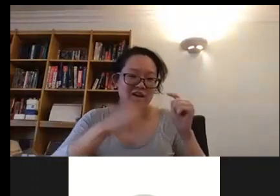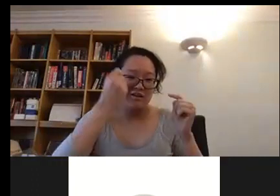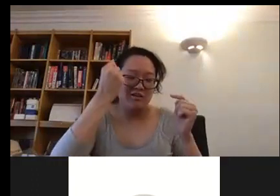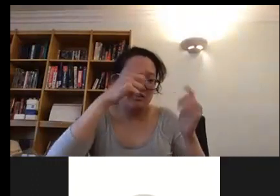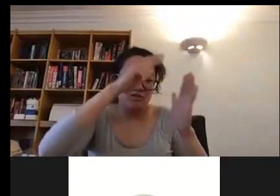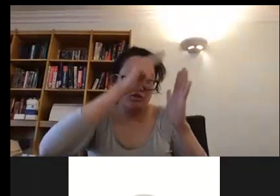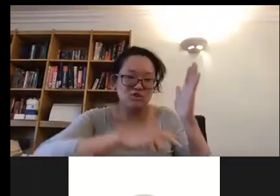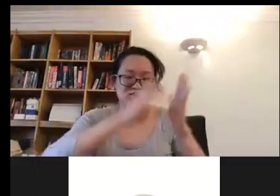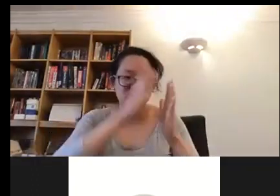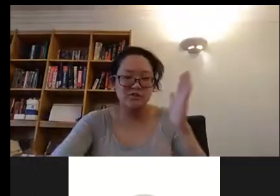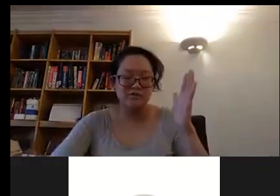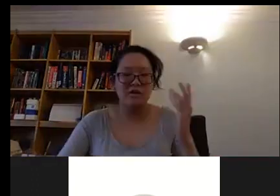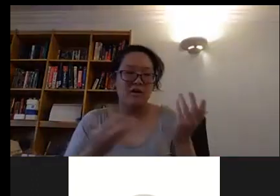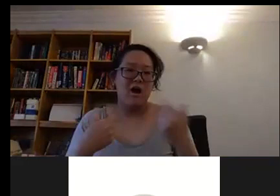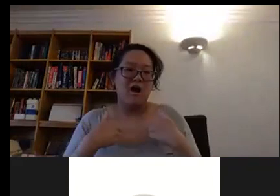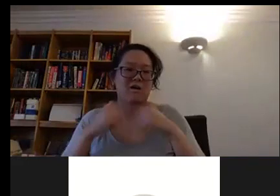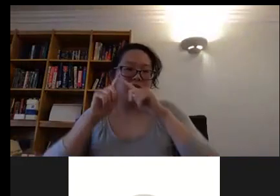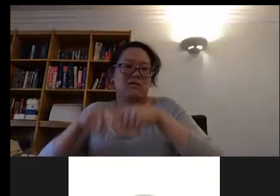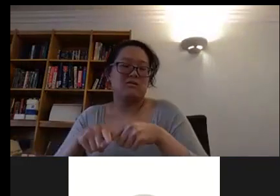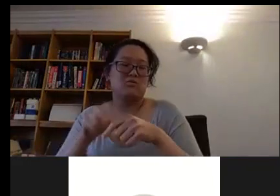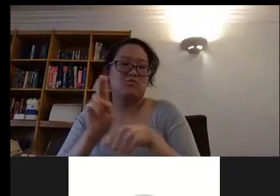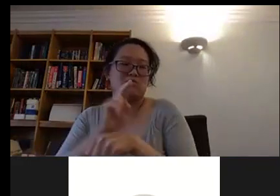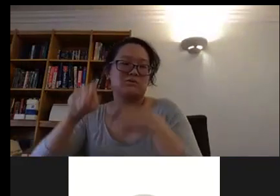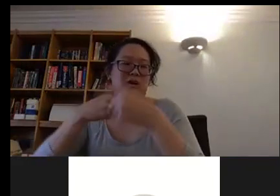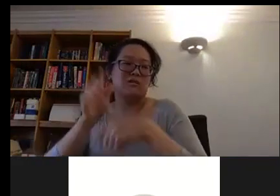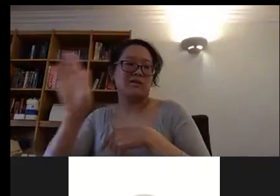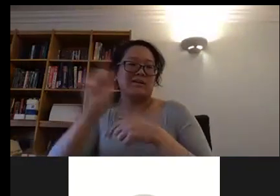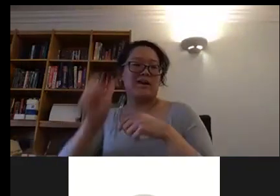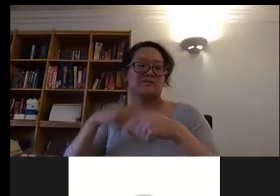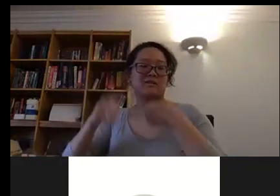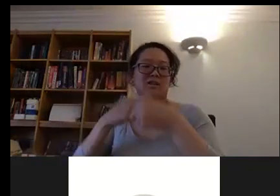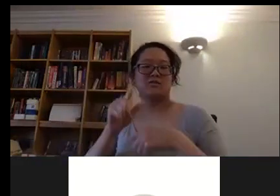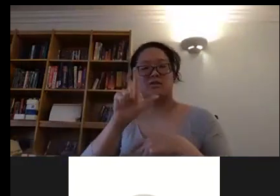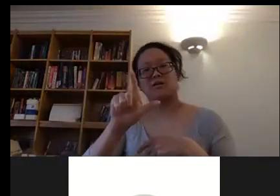Like myself, I struggle to read and write in Italian, and I really depend on the